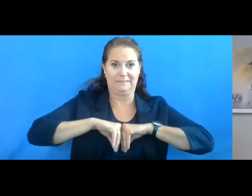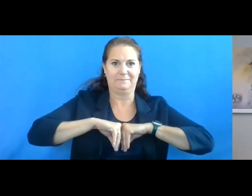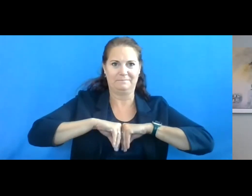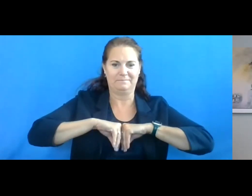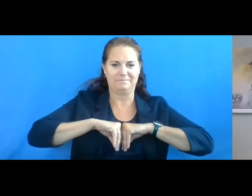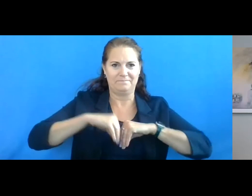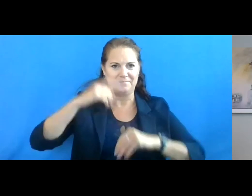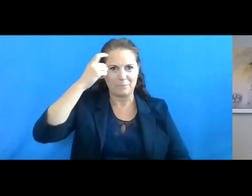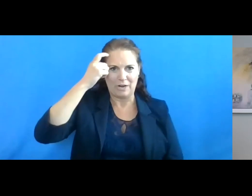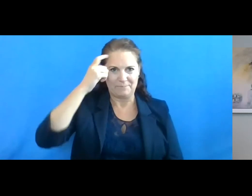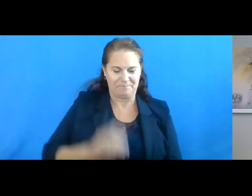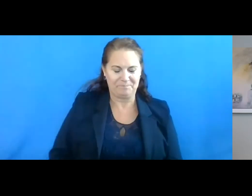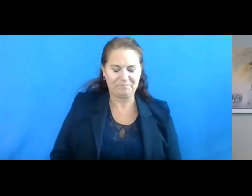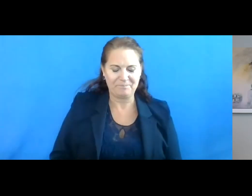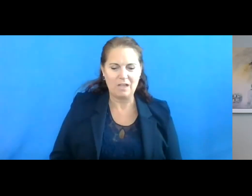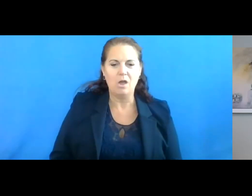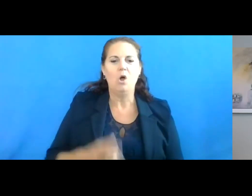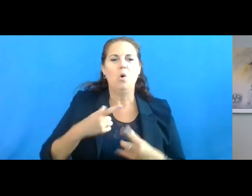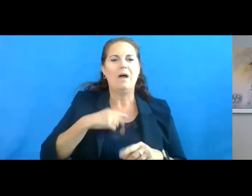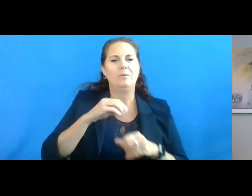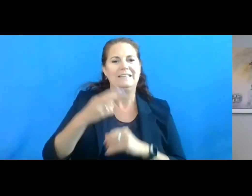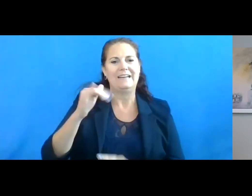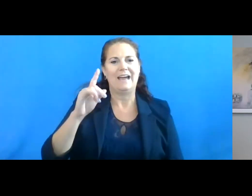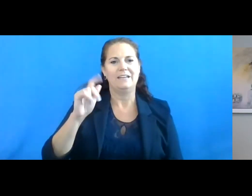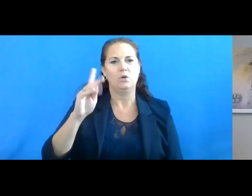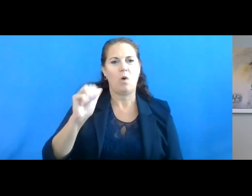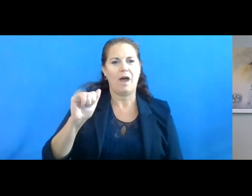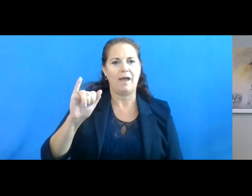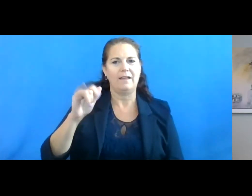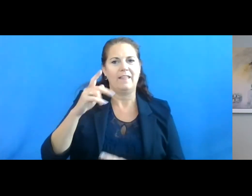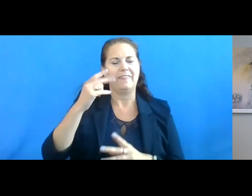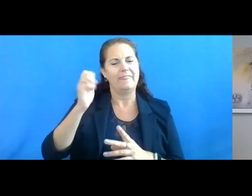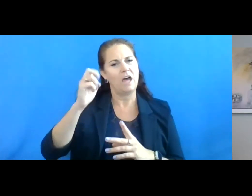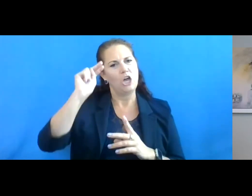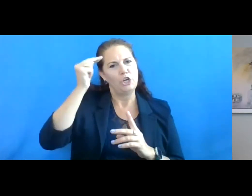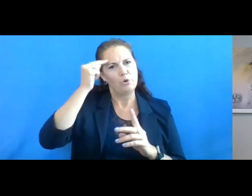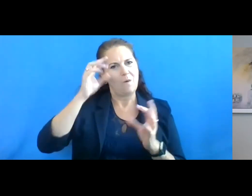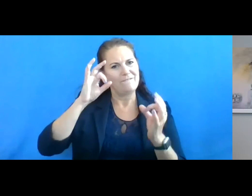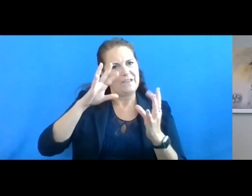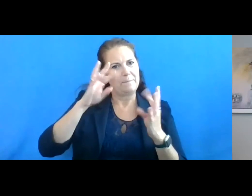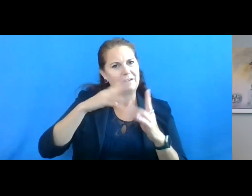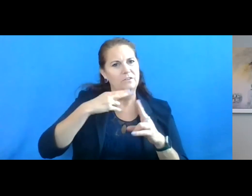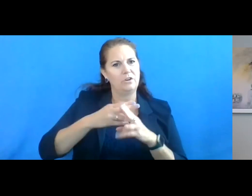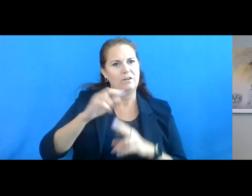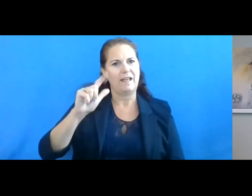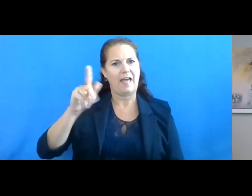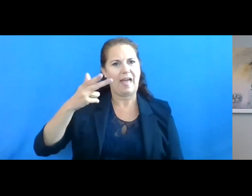While I was in Haida Gwaii, the neuro-feedback I did was called alpha down.